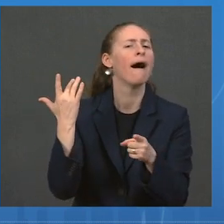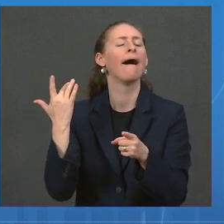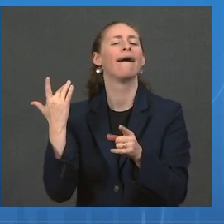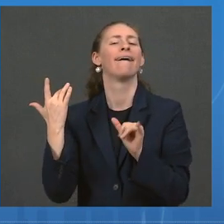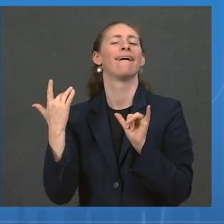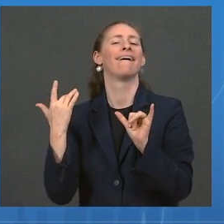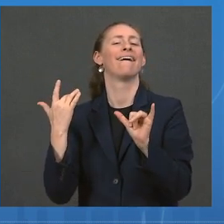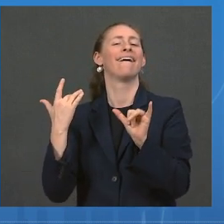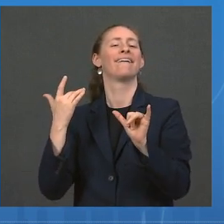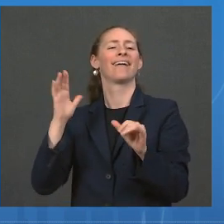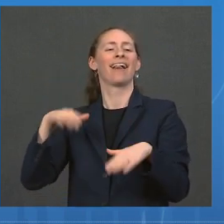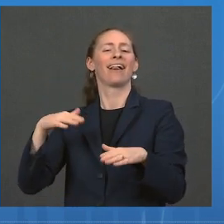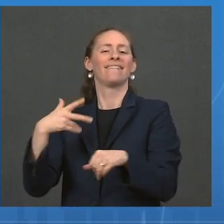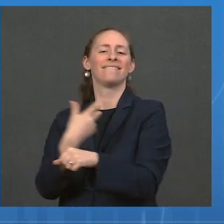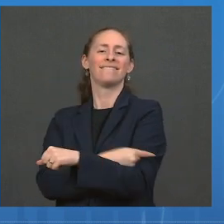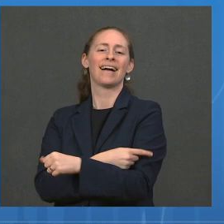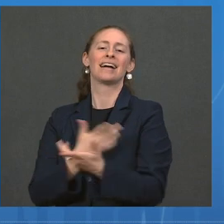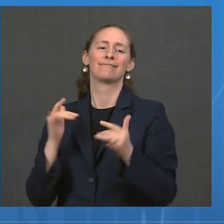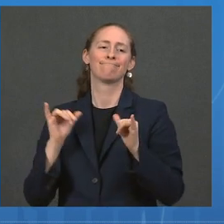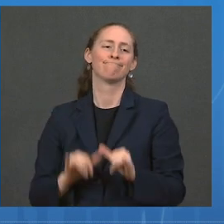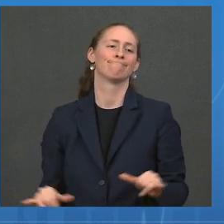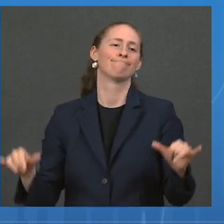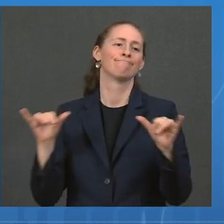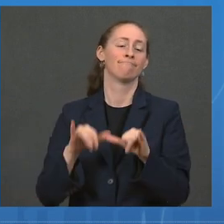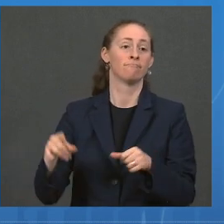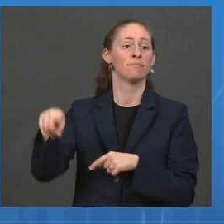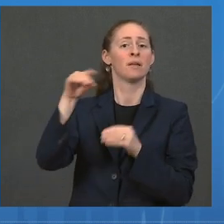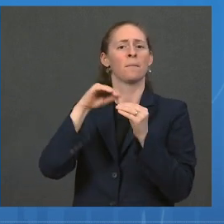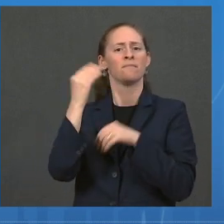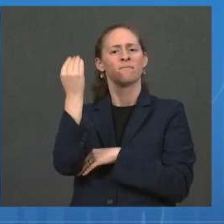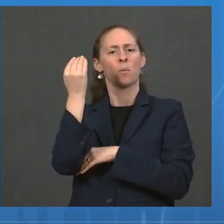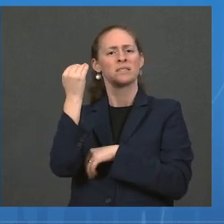14 times higher for those aged 18 to 49 years old,